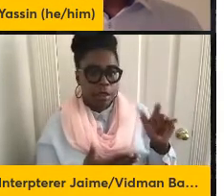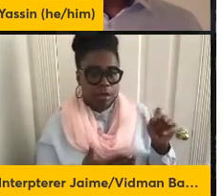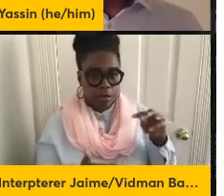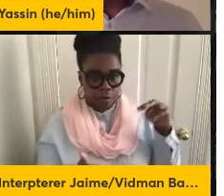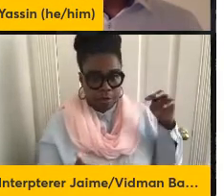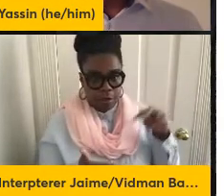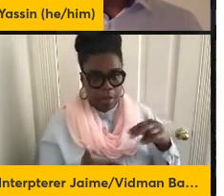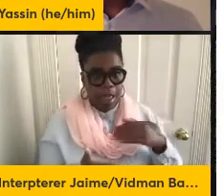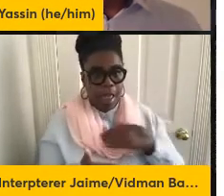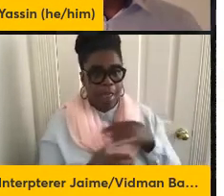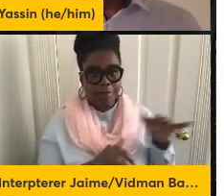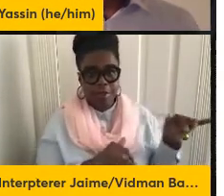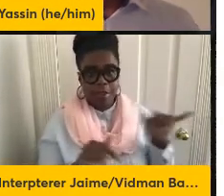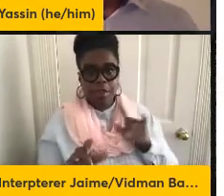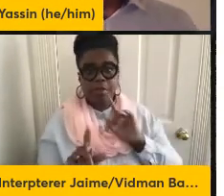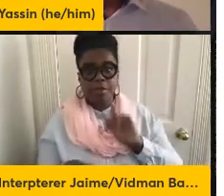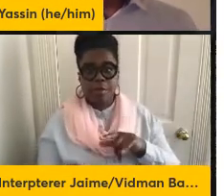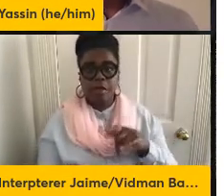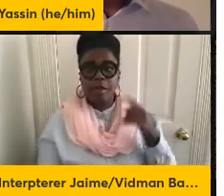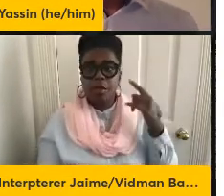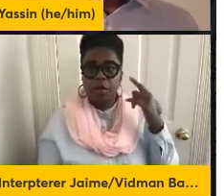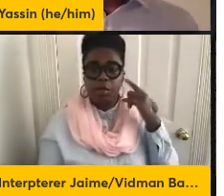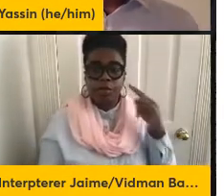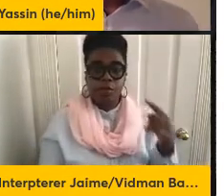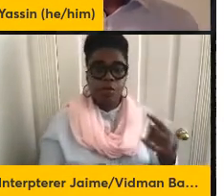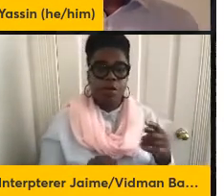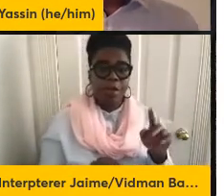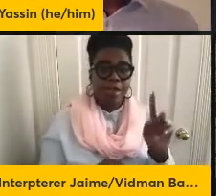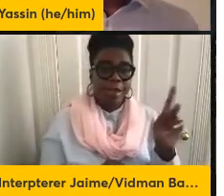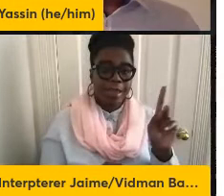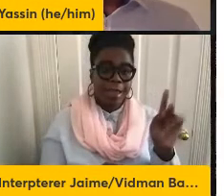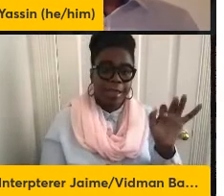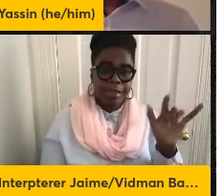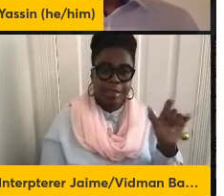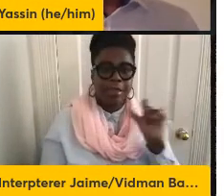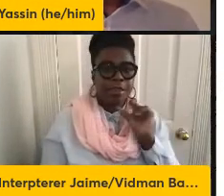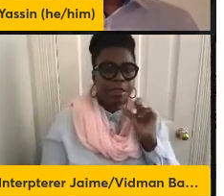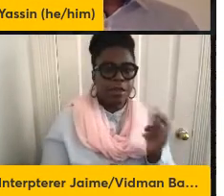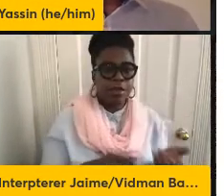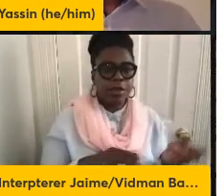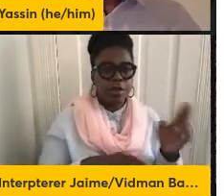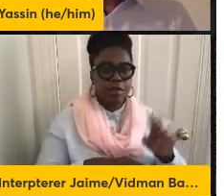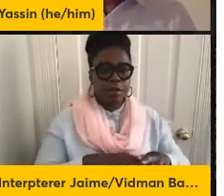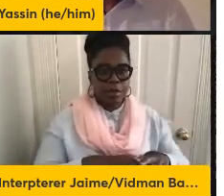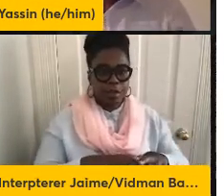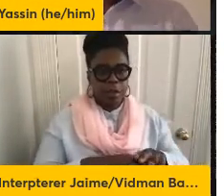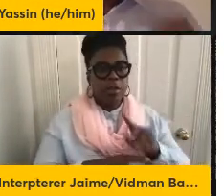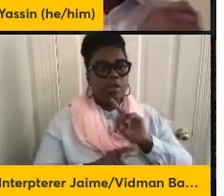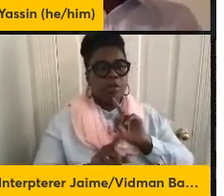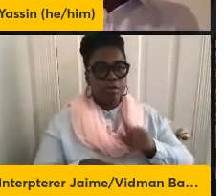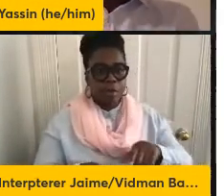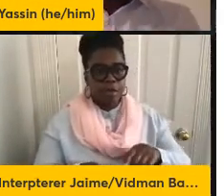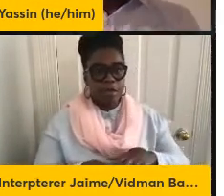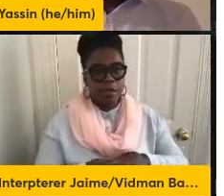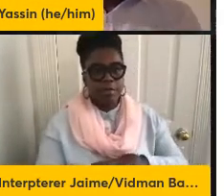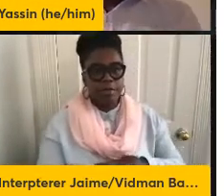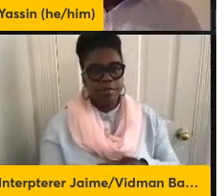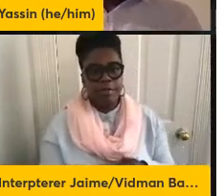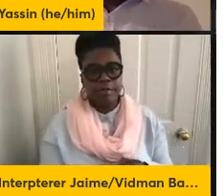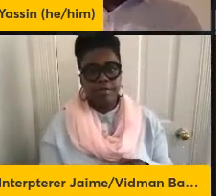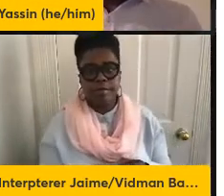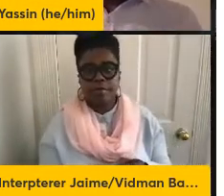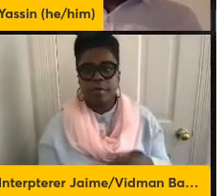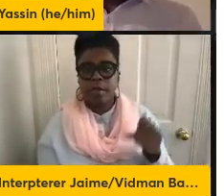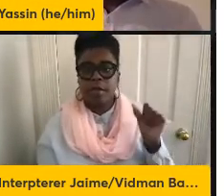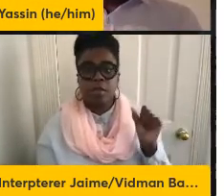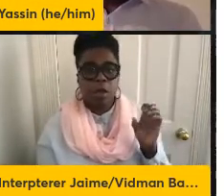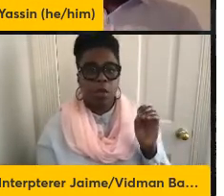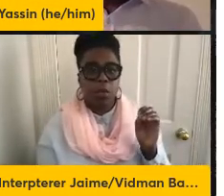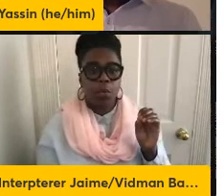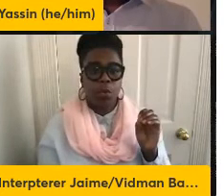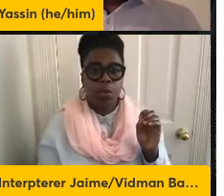response? Because NK cells, for instance, they don't increase their proliferation in response to diabetes. So this showed us